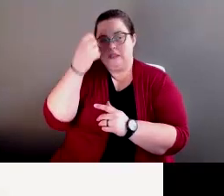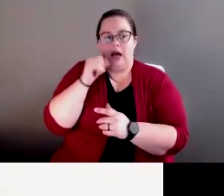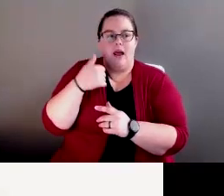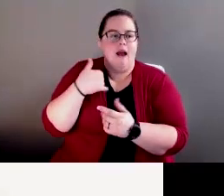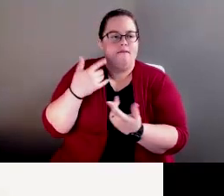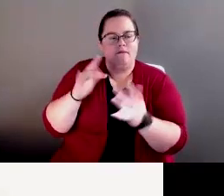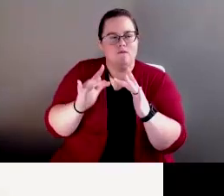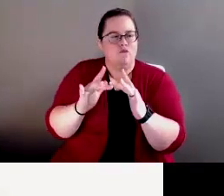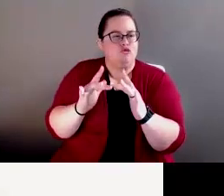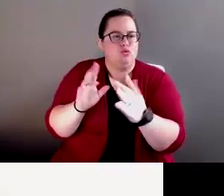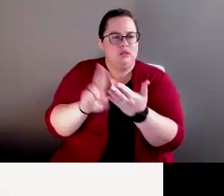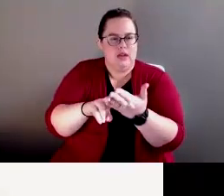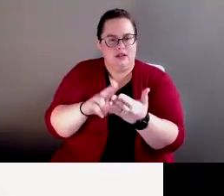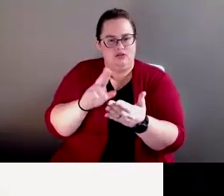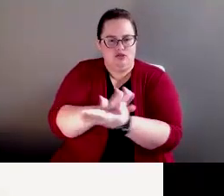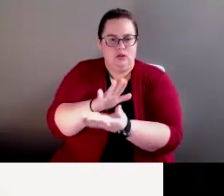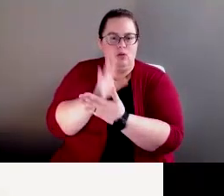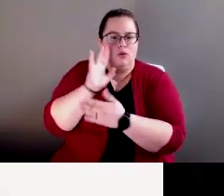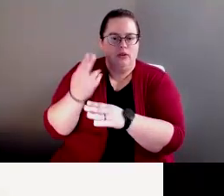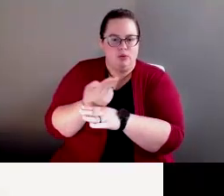we will be using the Zoom reports to track attendance.